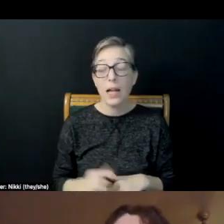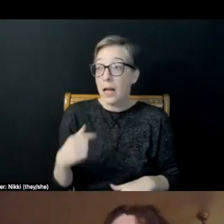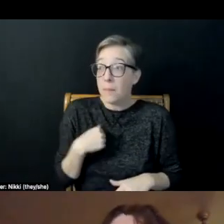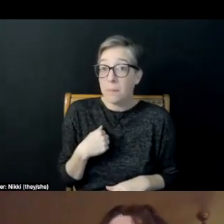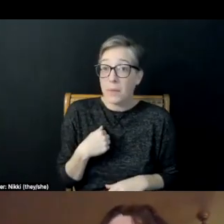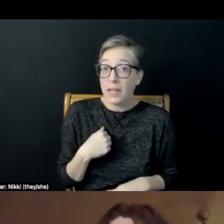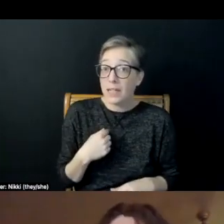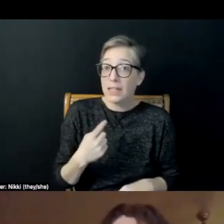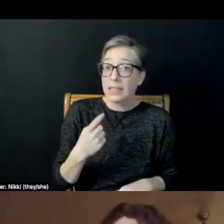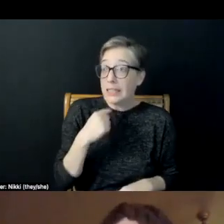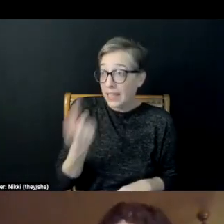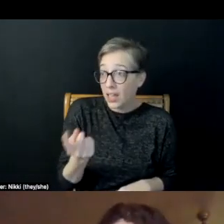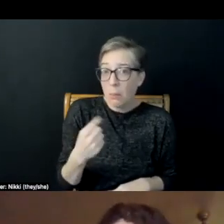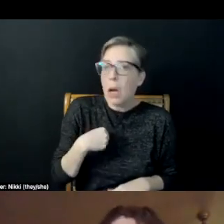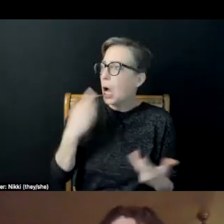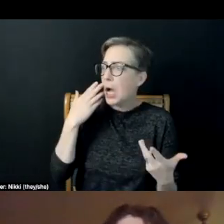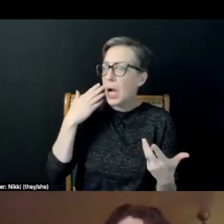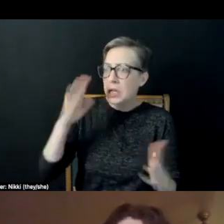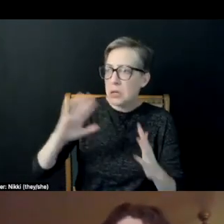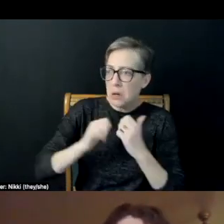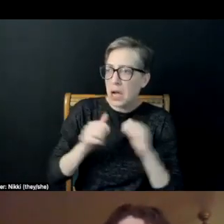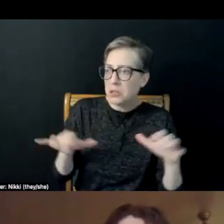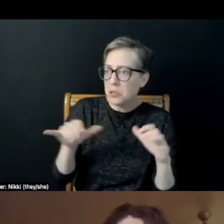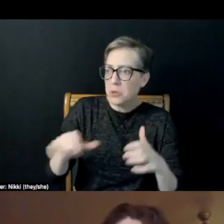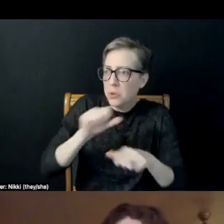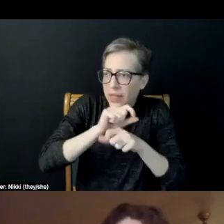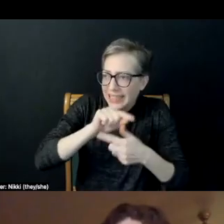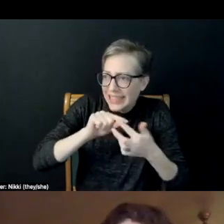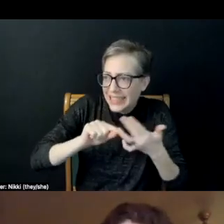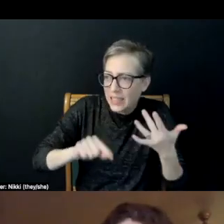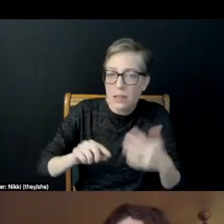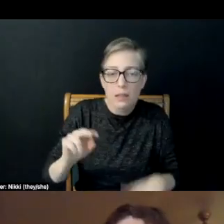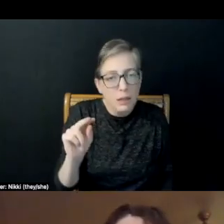here's exactly how I've done it successfully with multiple babies and